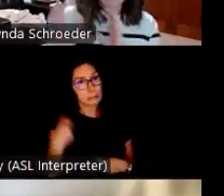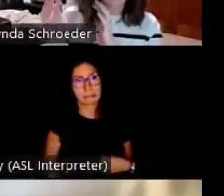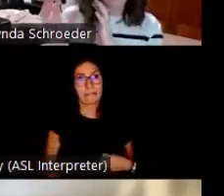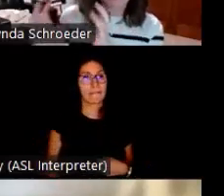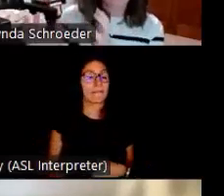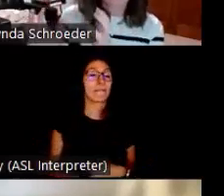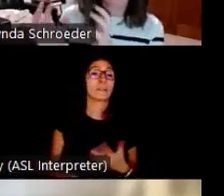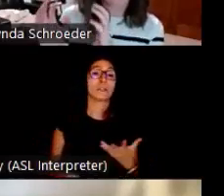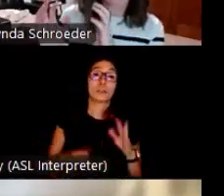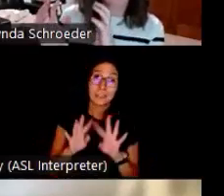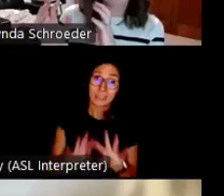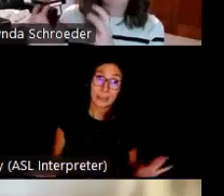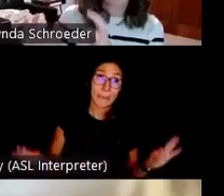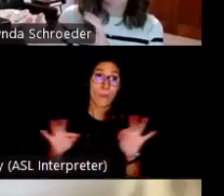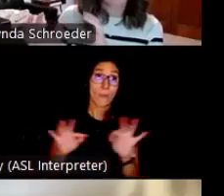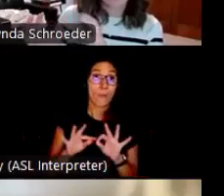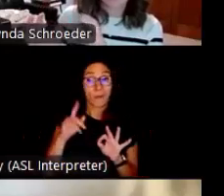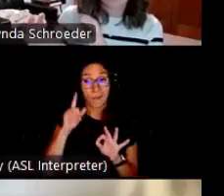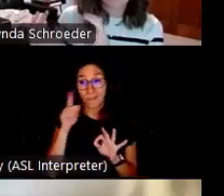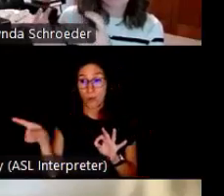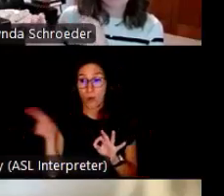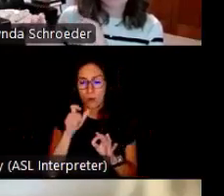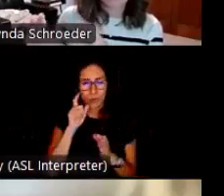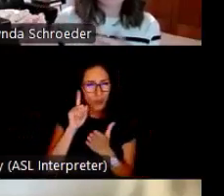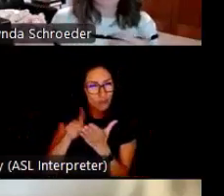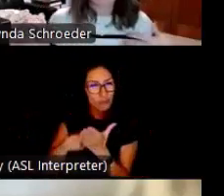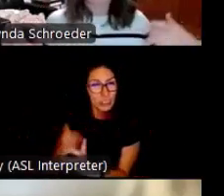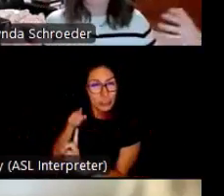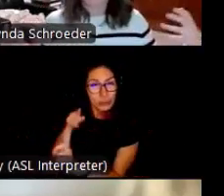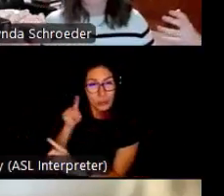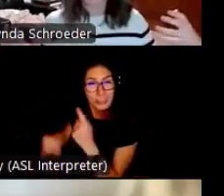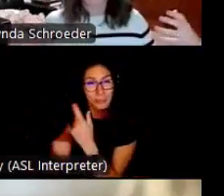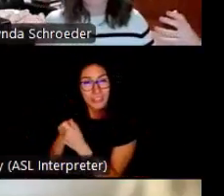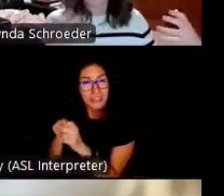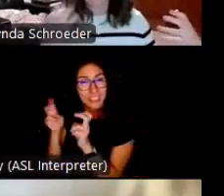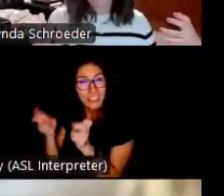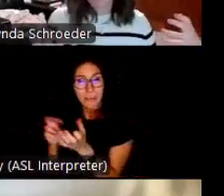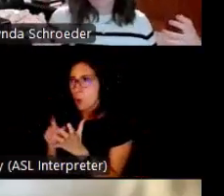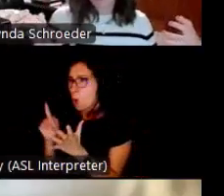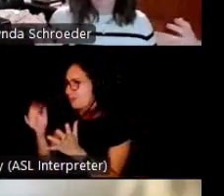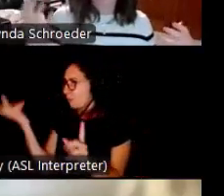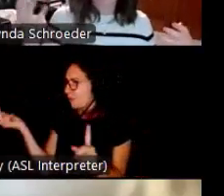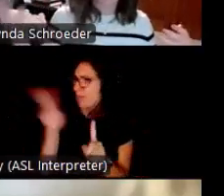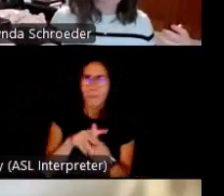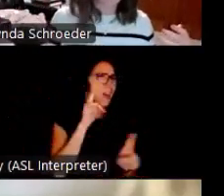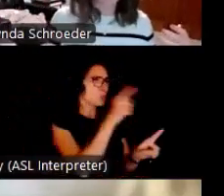in one particular area, don't assume it's going to relate to another. So, for example, I did a lot of work